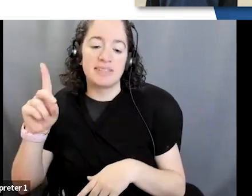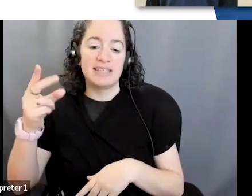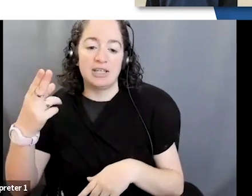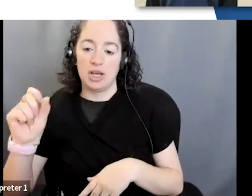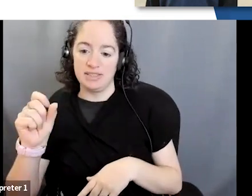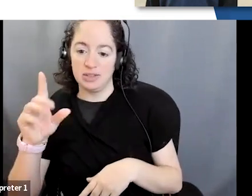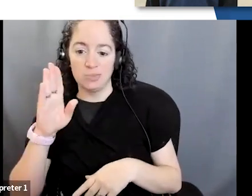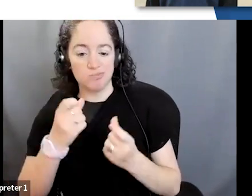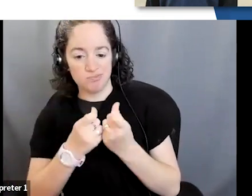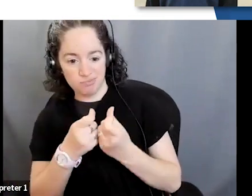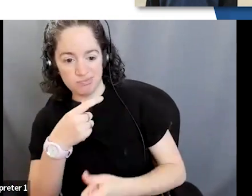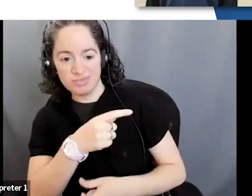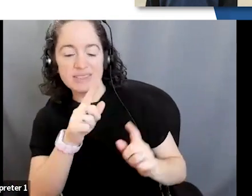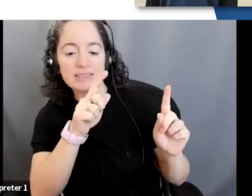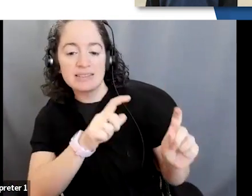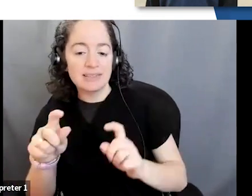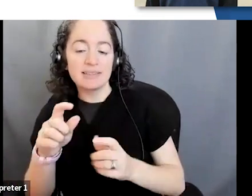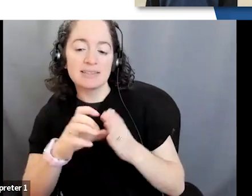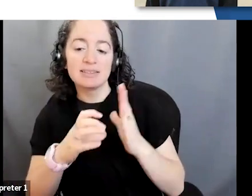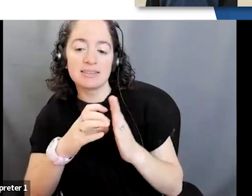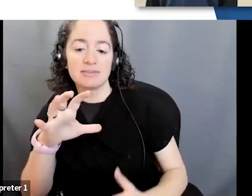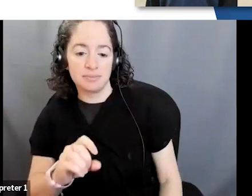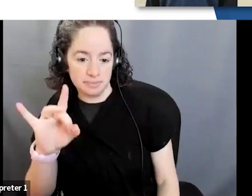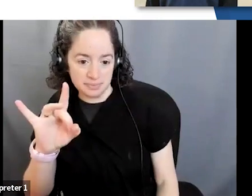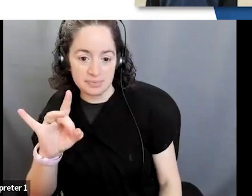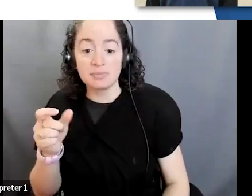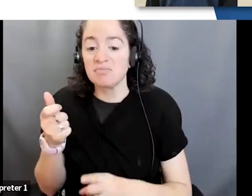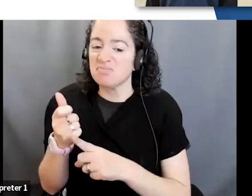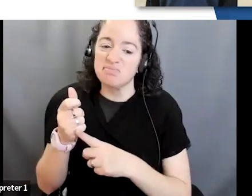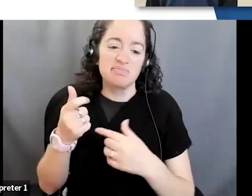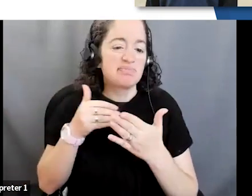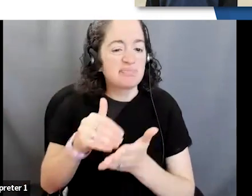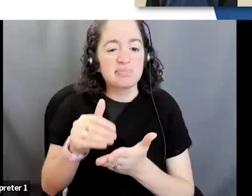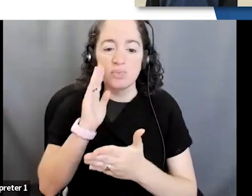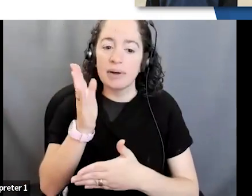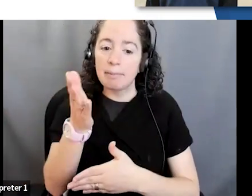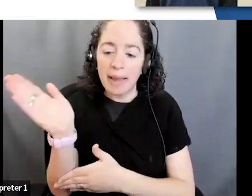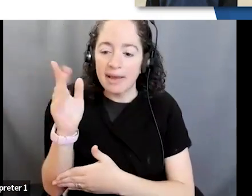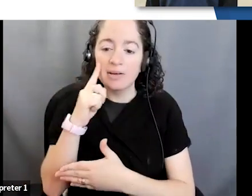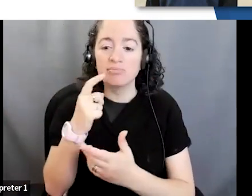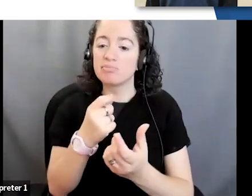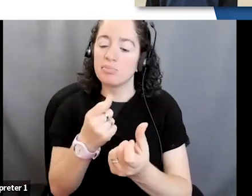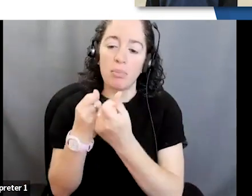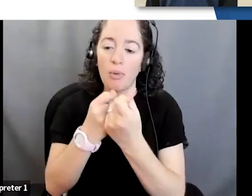a well-known speaker, and an accessibility advocate. She also organizes the Baltimore WordPress Meetup Group.